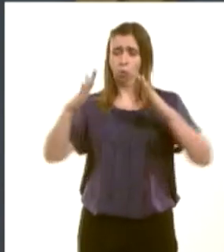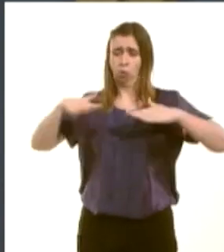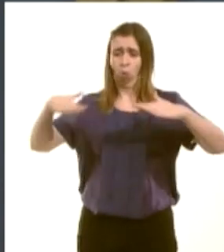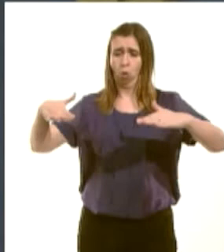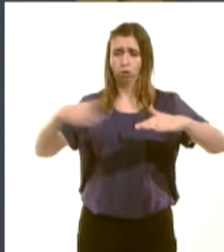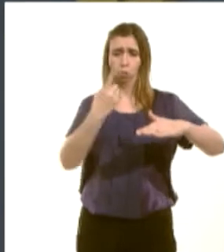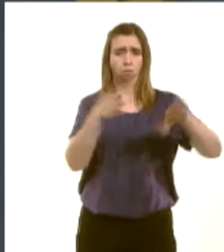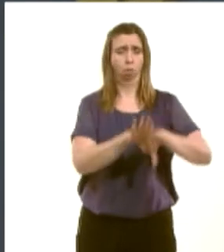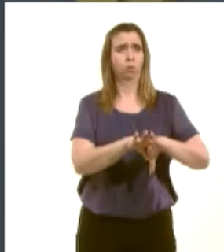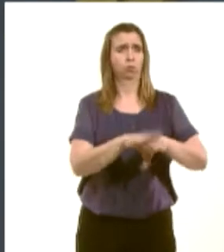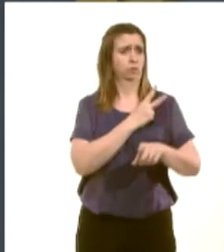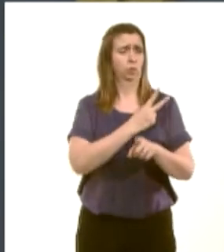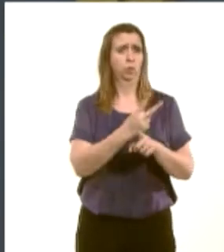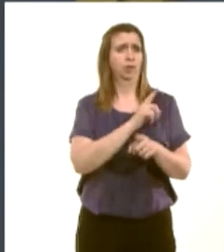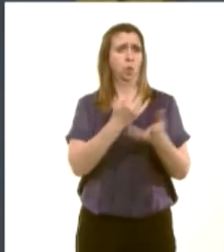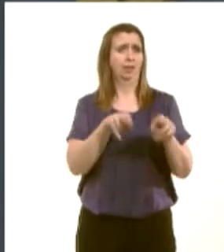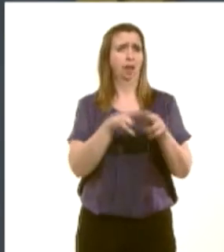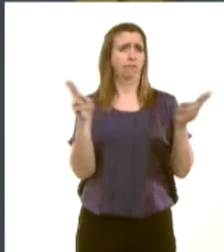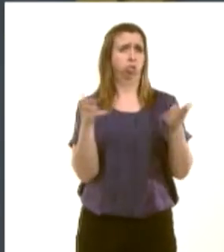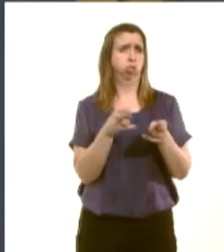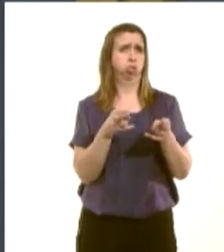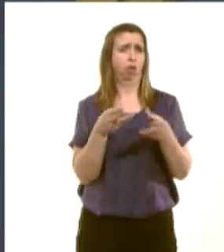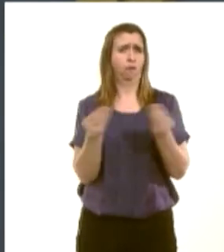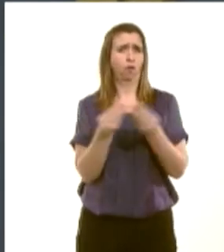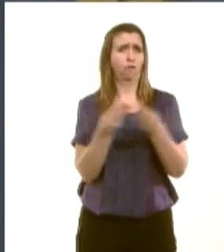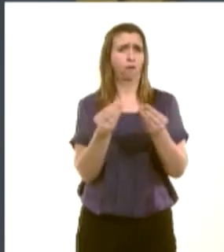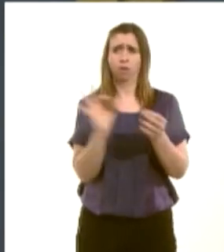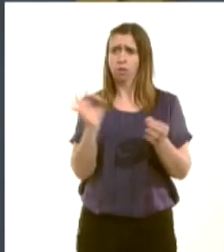because of staff absenteeism and the lack of staff to fill in behind them, and the ward